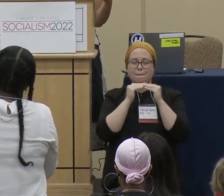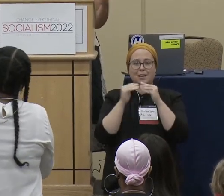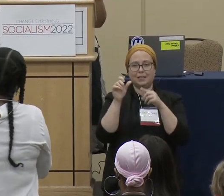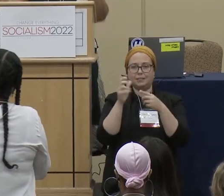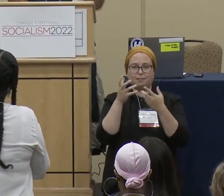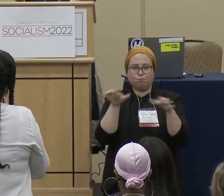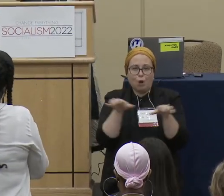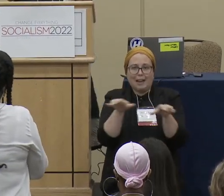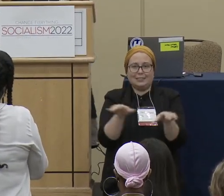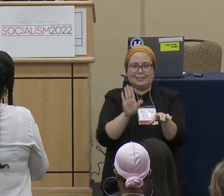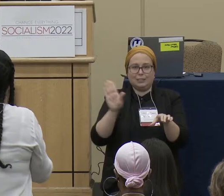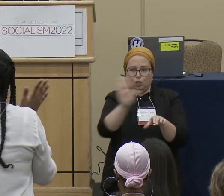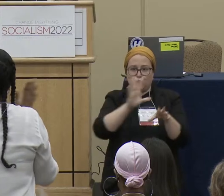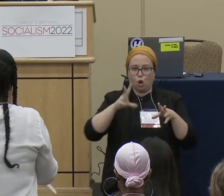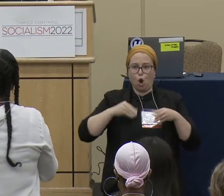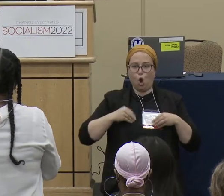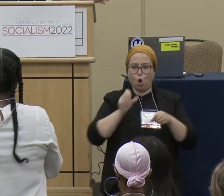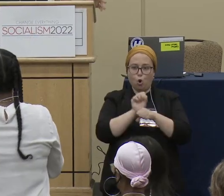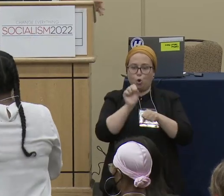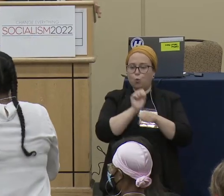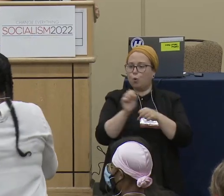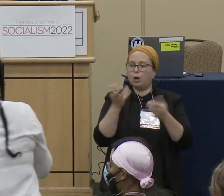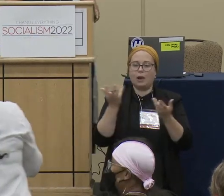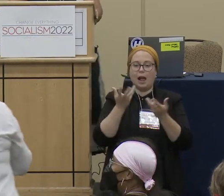you see Black feminist practice in your occupy work and what we